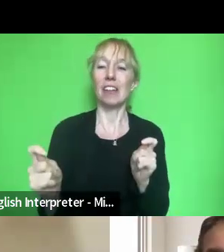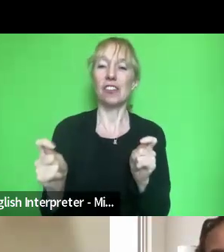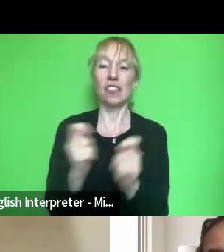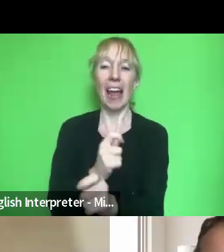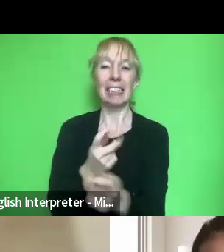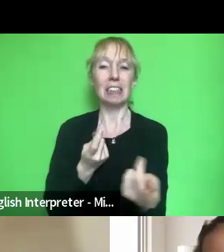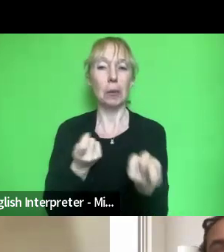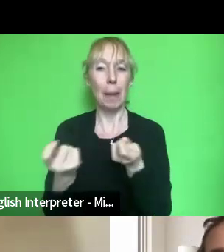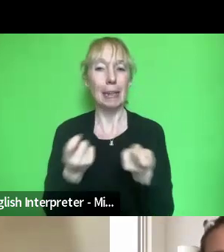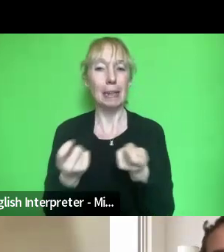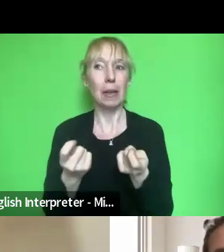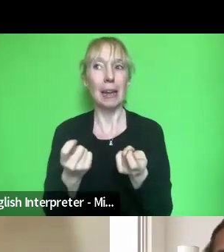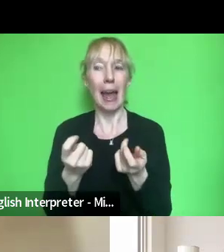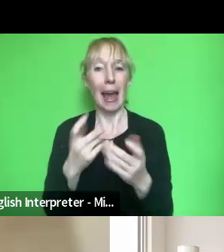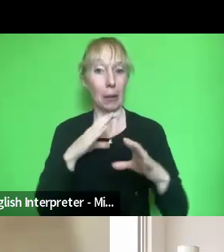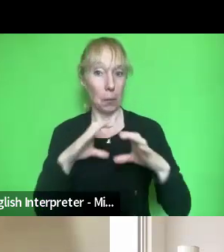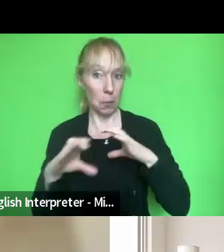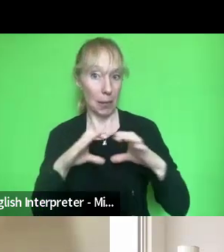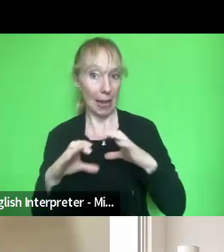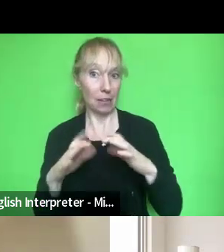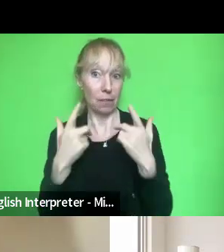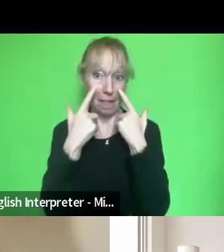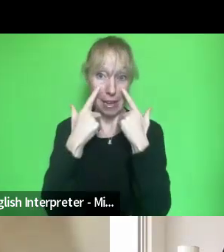A huge amount of it is internal communication or external communication.